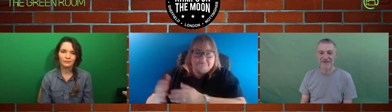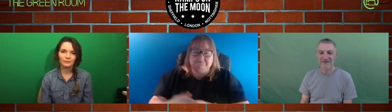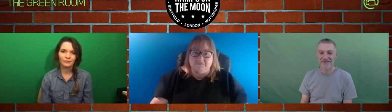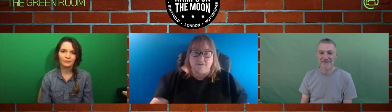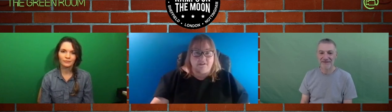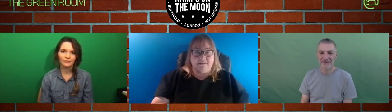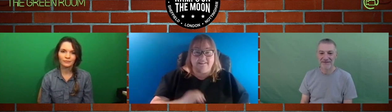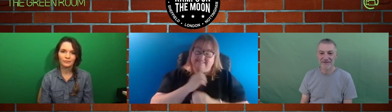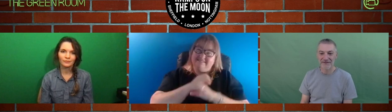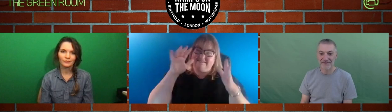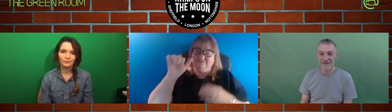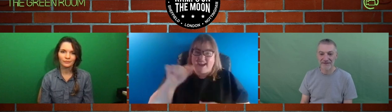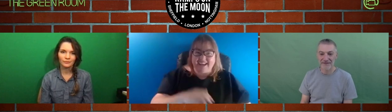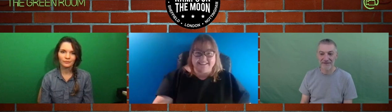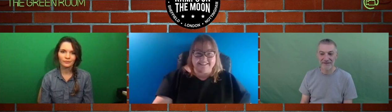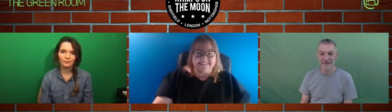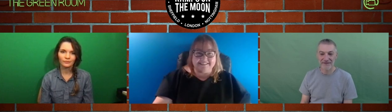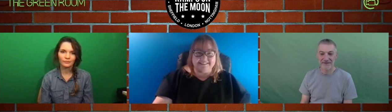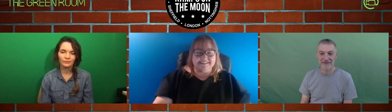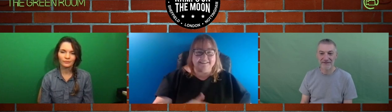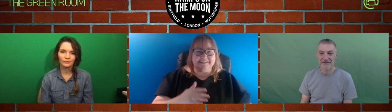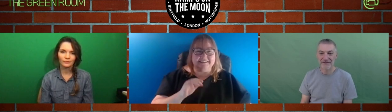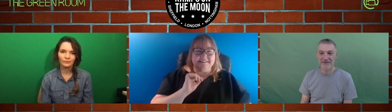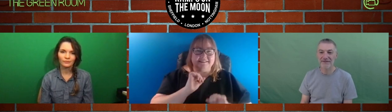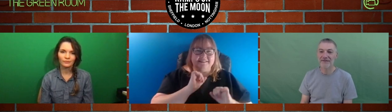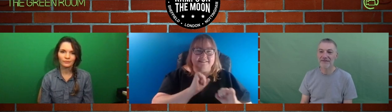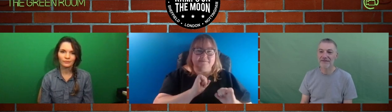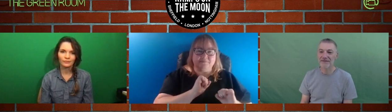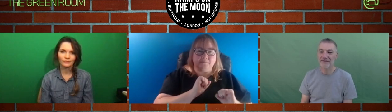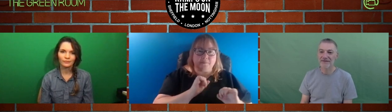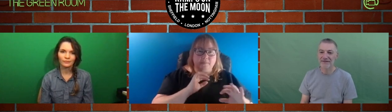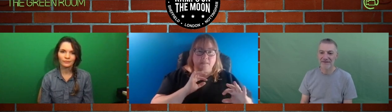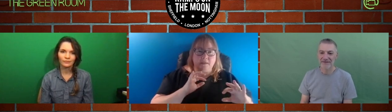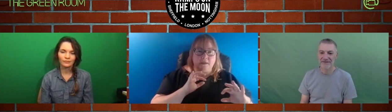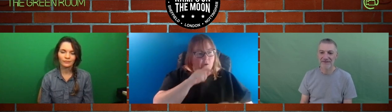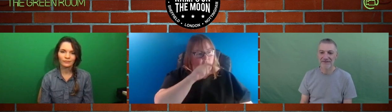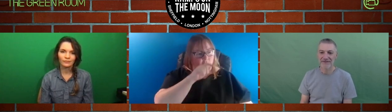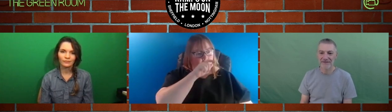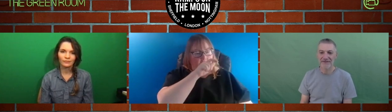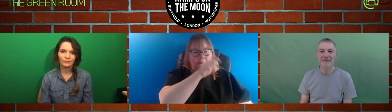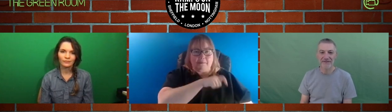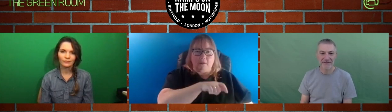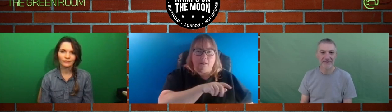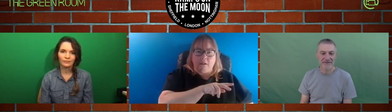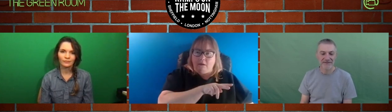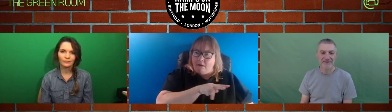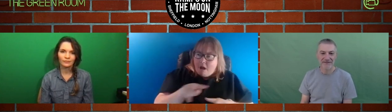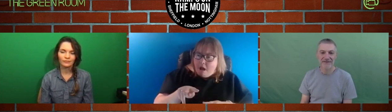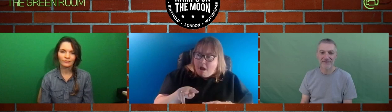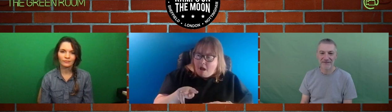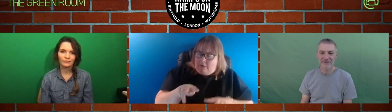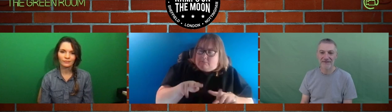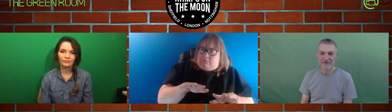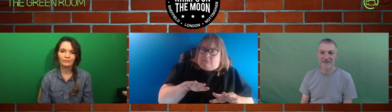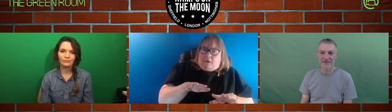it was quite often that people were surprised by how into that character you got especially in that moment. It's not all life